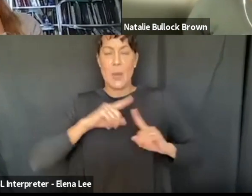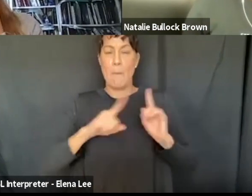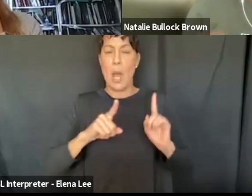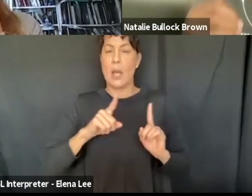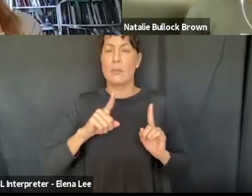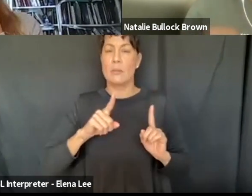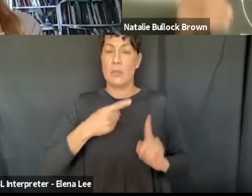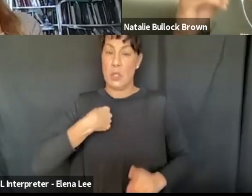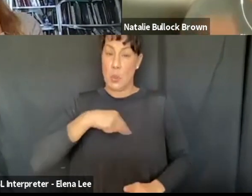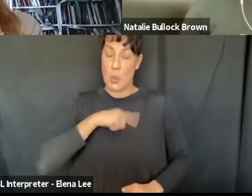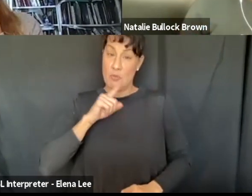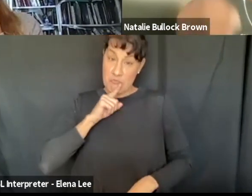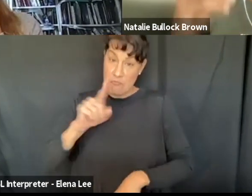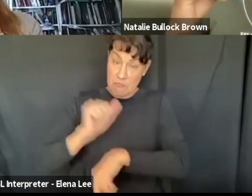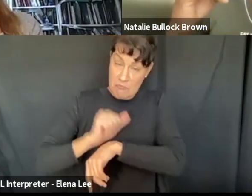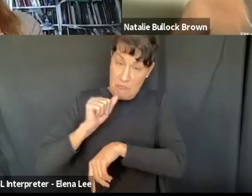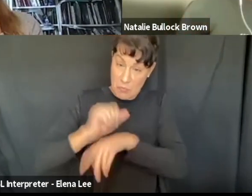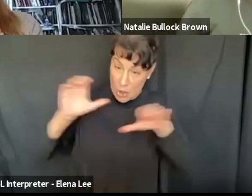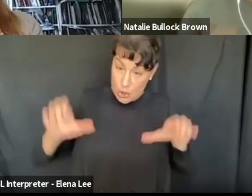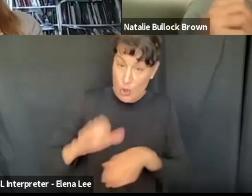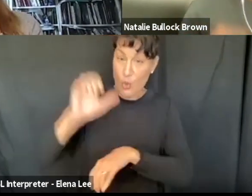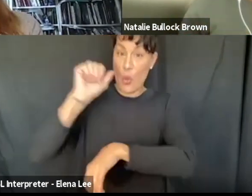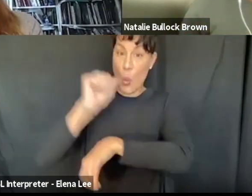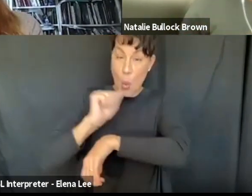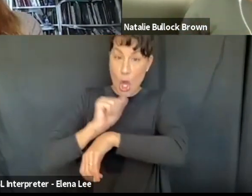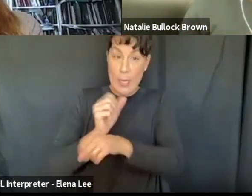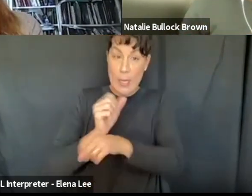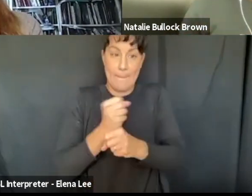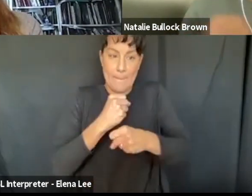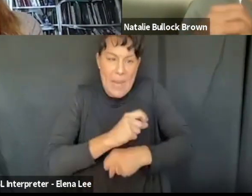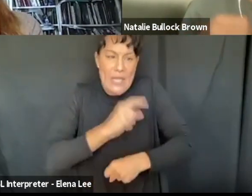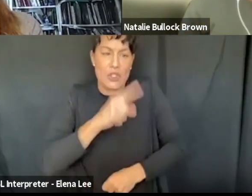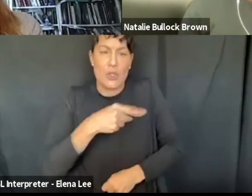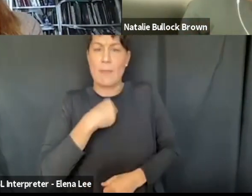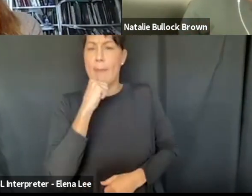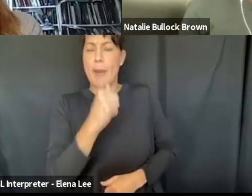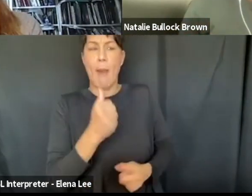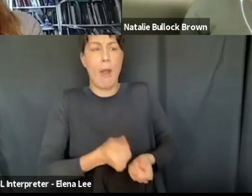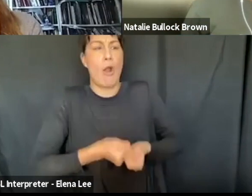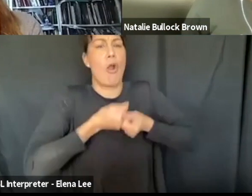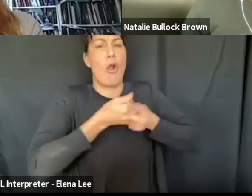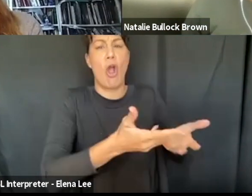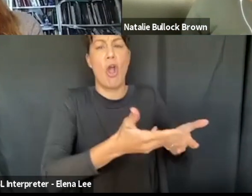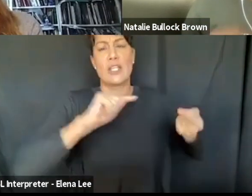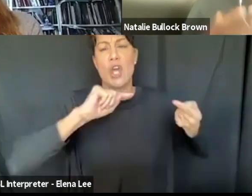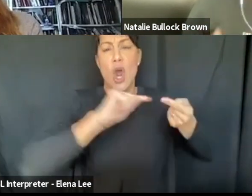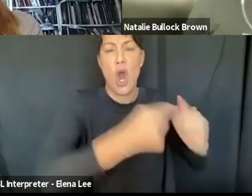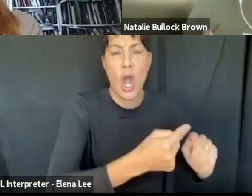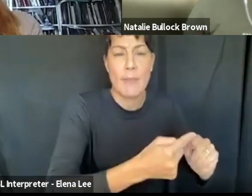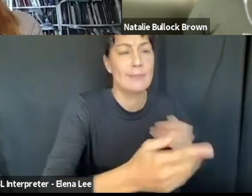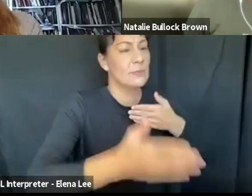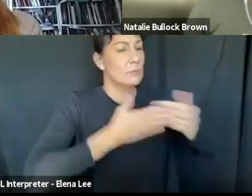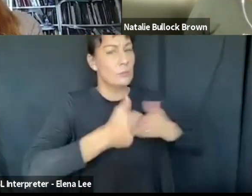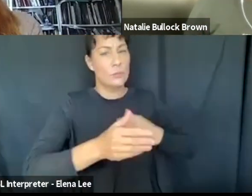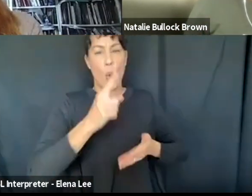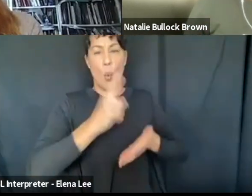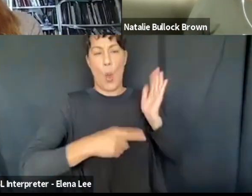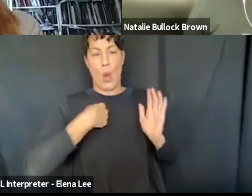that we are not causing harm in spite of what we think may be our best intentions.